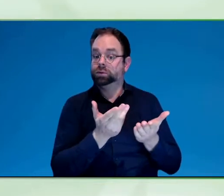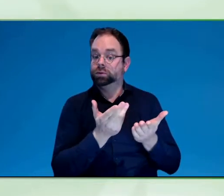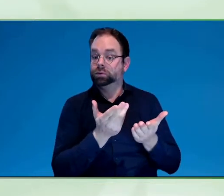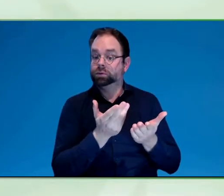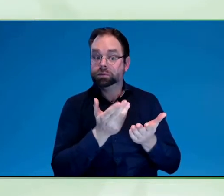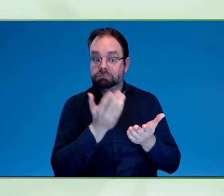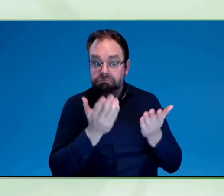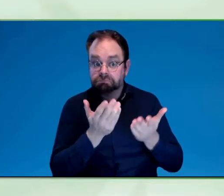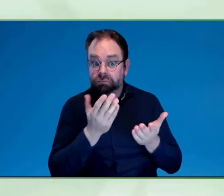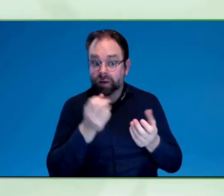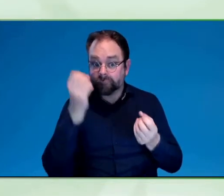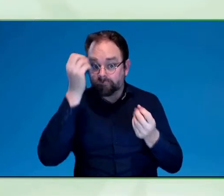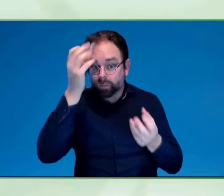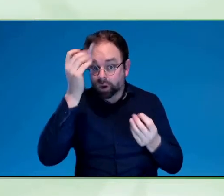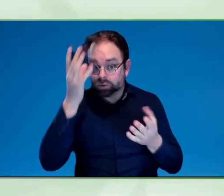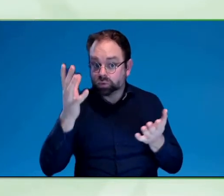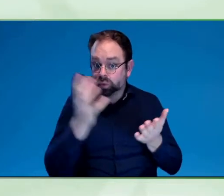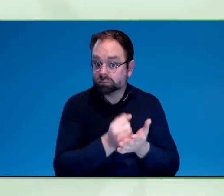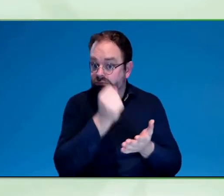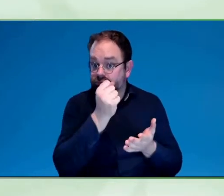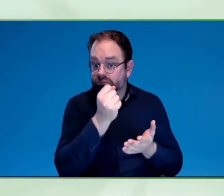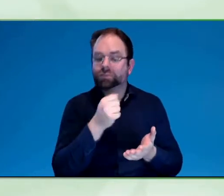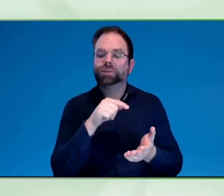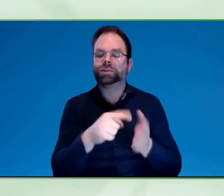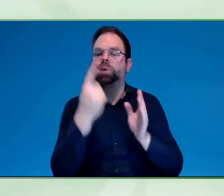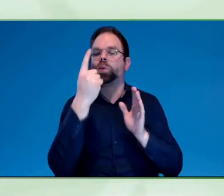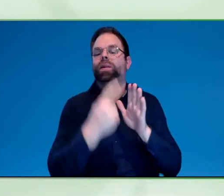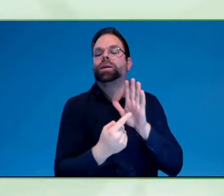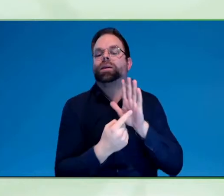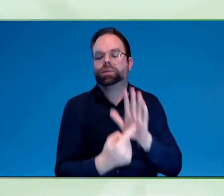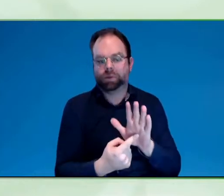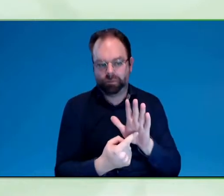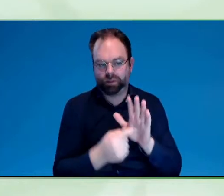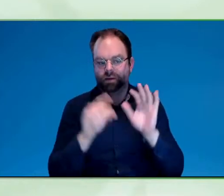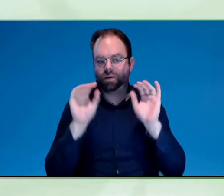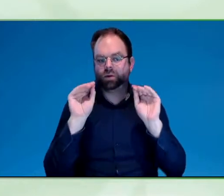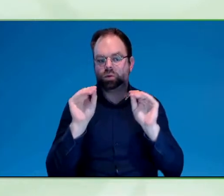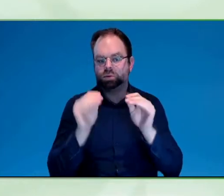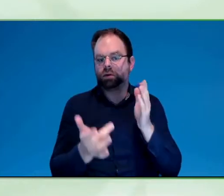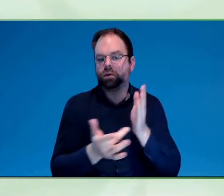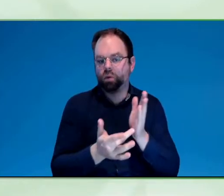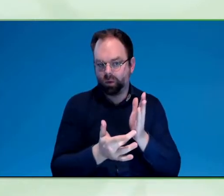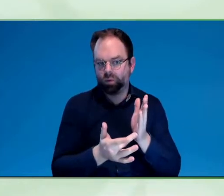take in information and contribute information back any more meaningful way that represents what they actually do know.